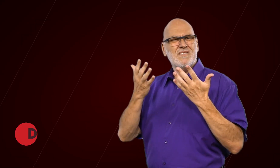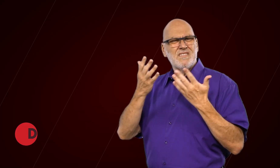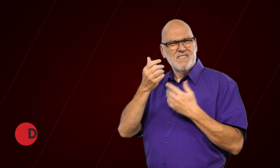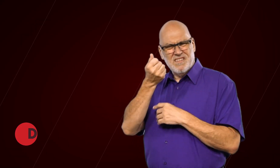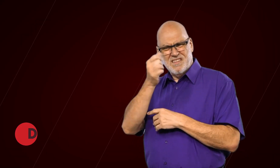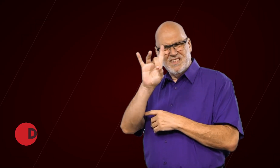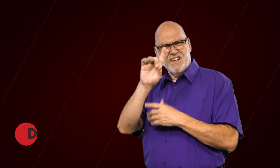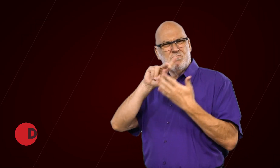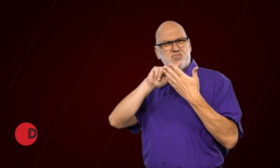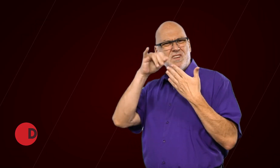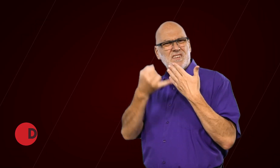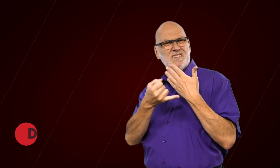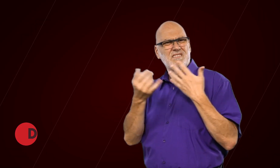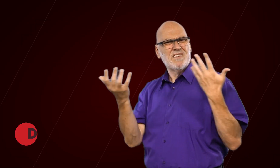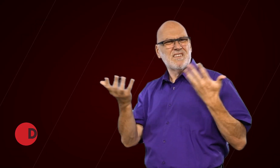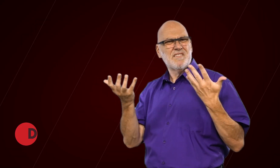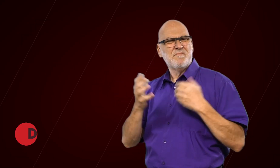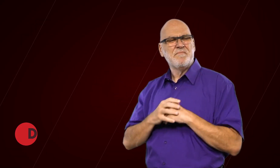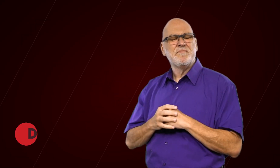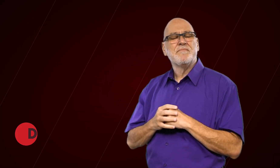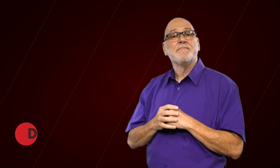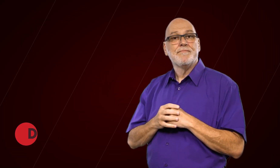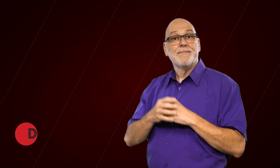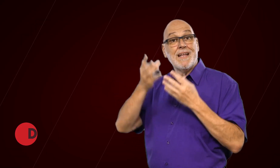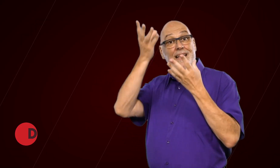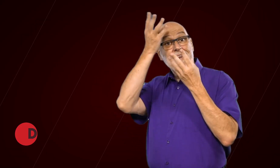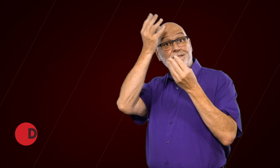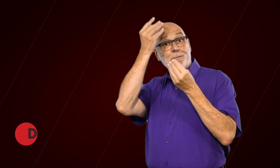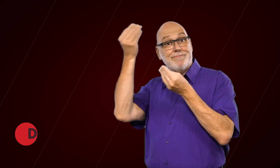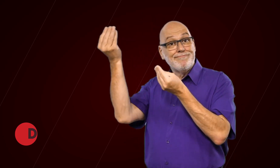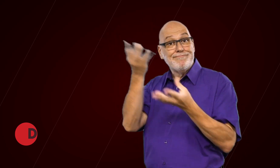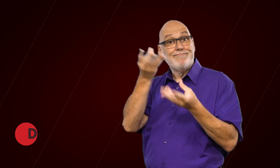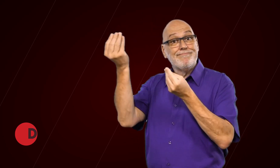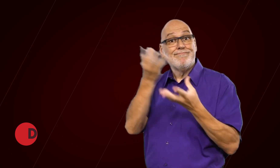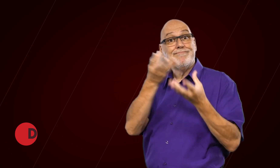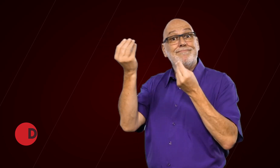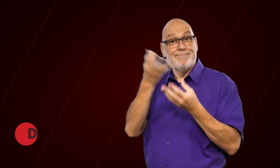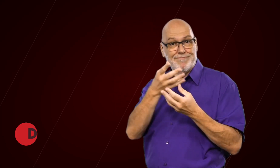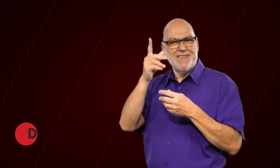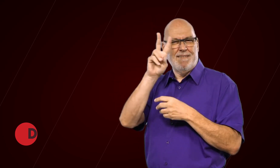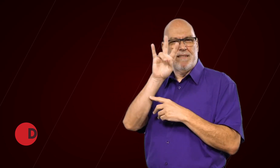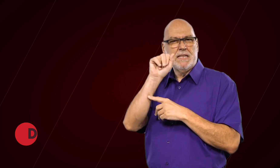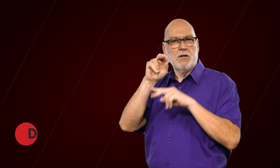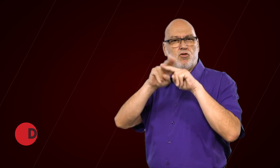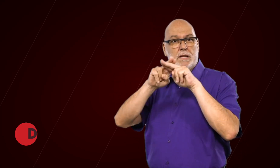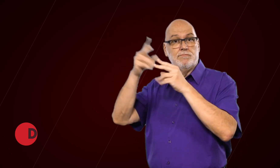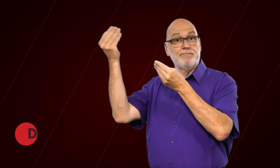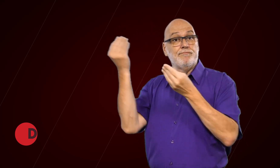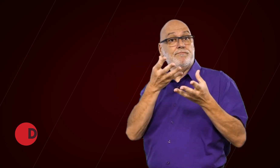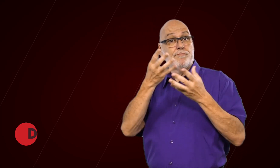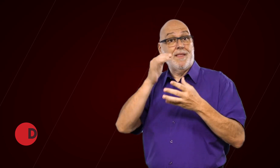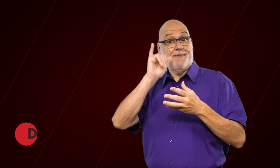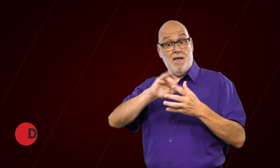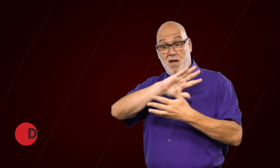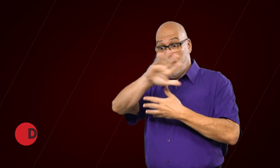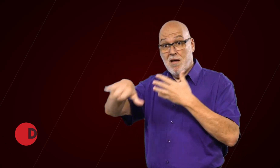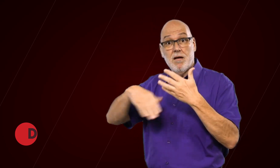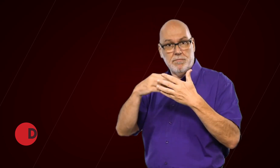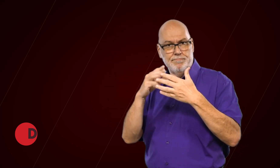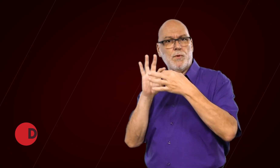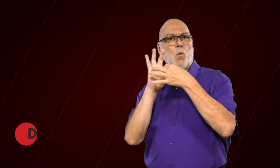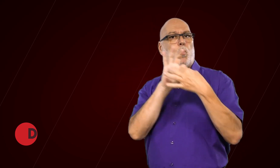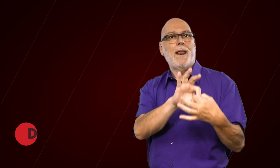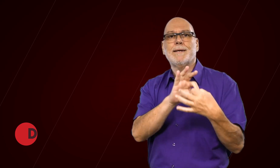[Anselmo]: What are these 18 projects? Information given by VIA Rail all refer